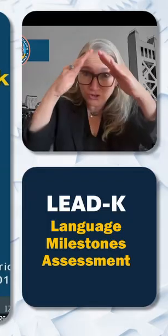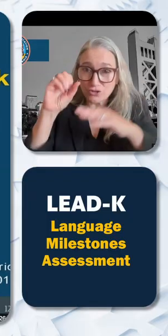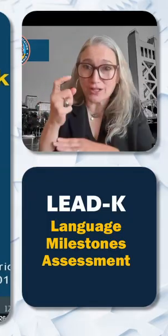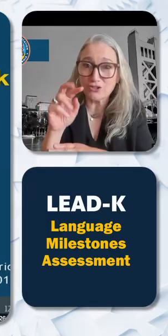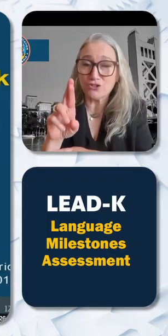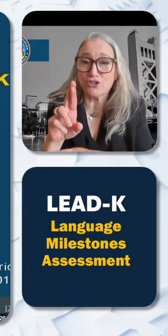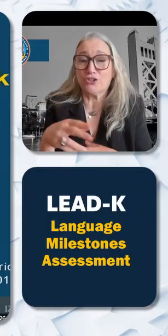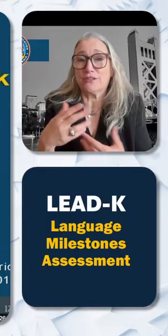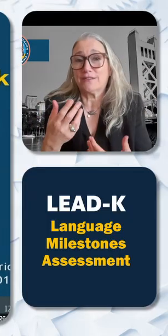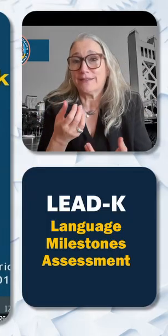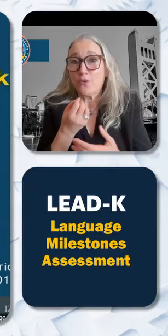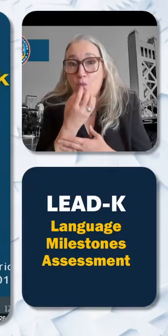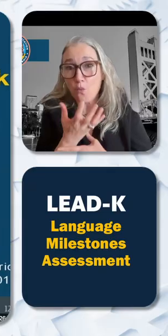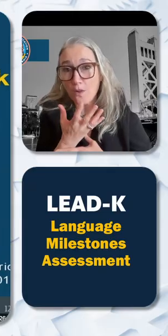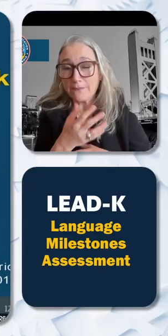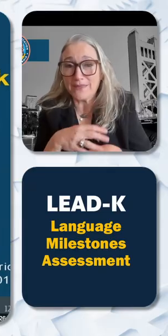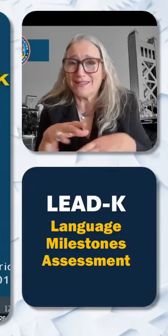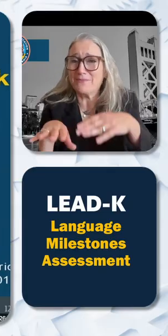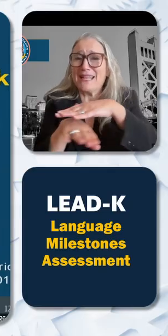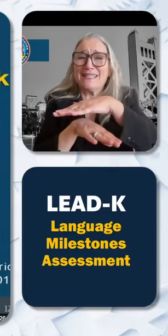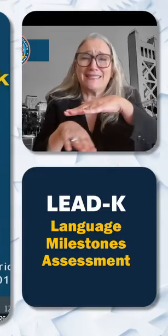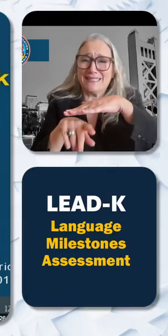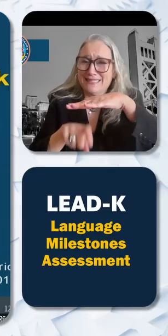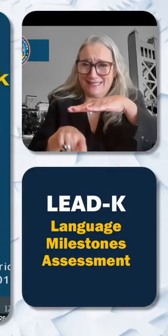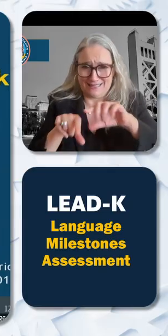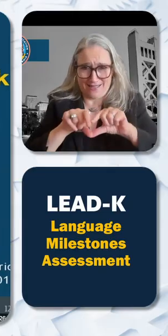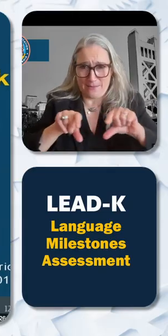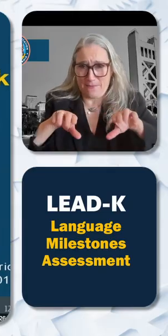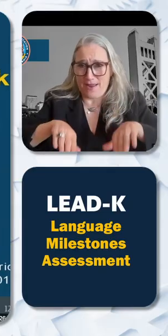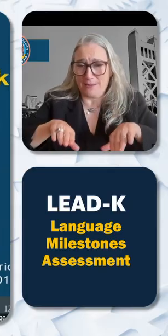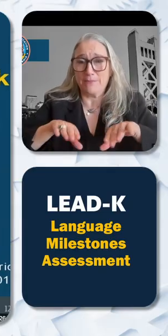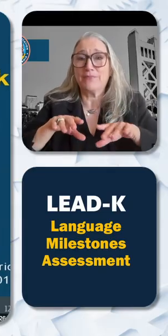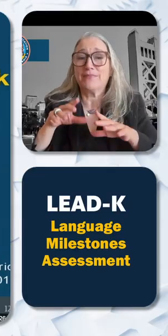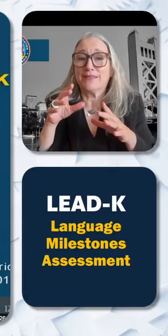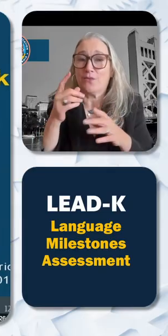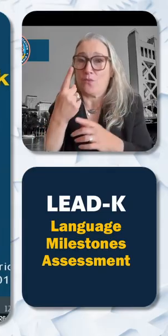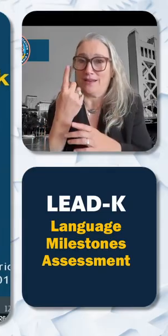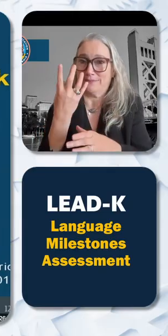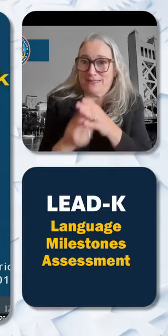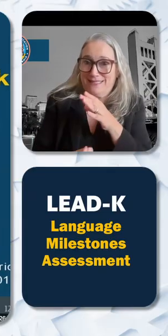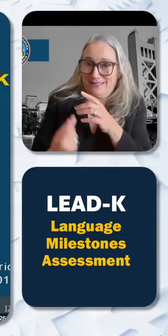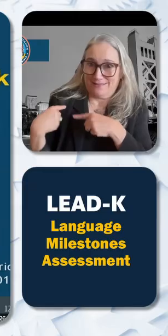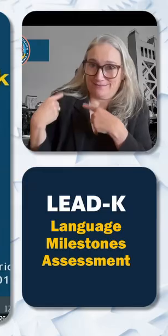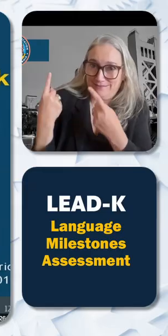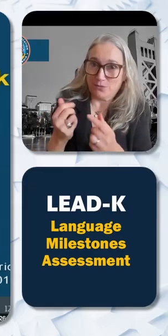right? Shelter, food and water, warmth. Very, very basic things at the bottom there.